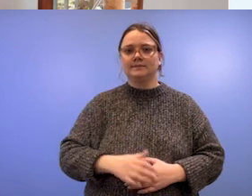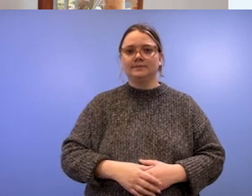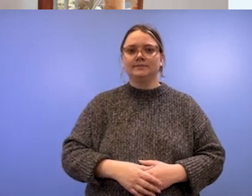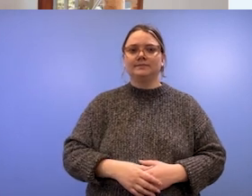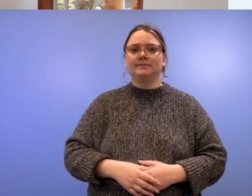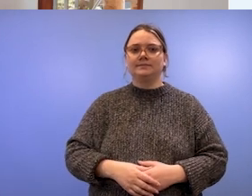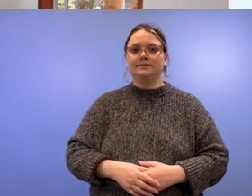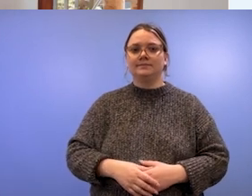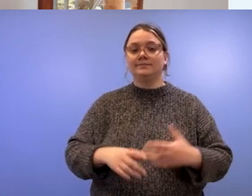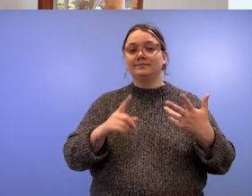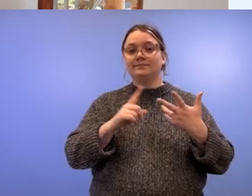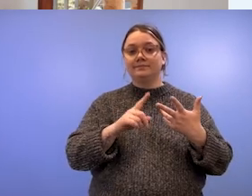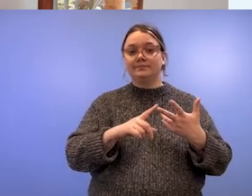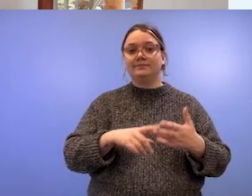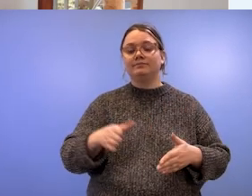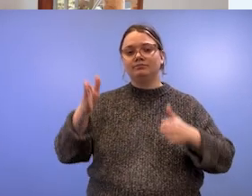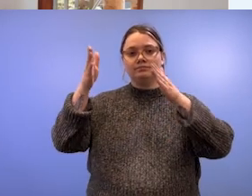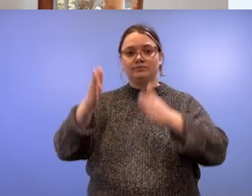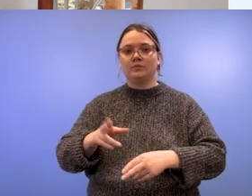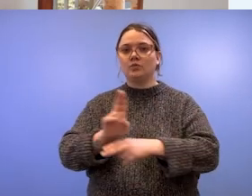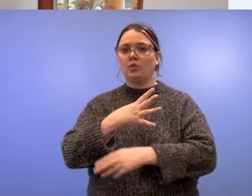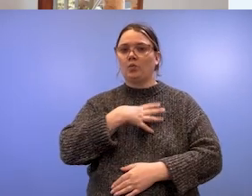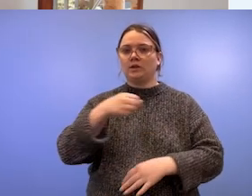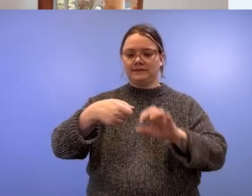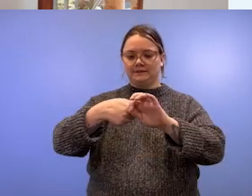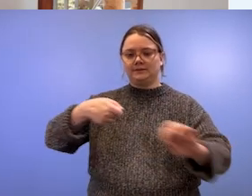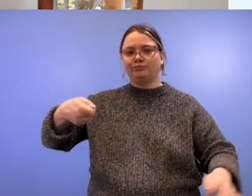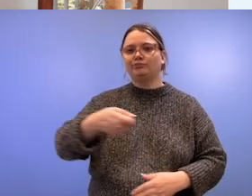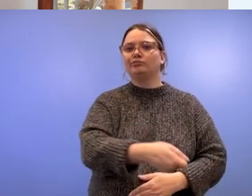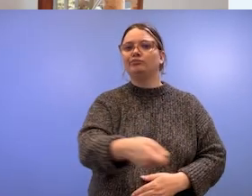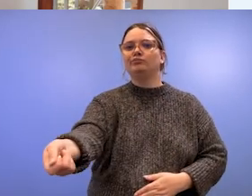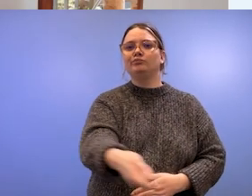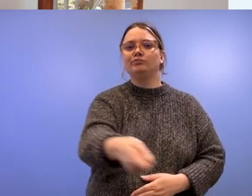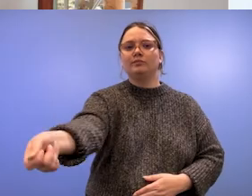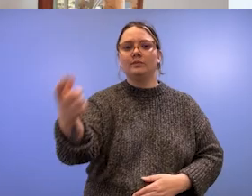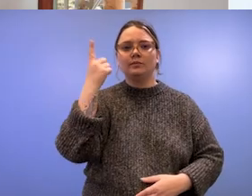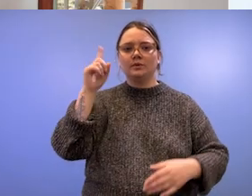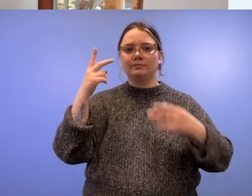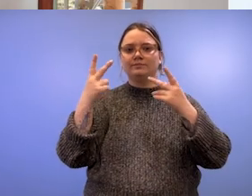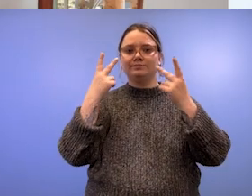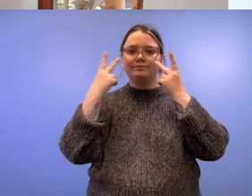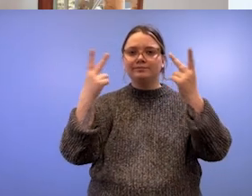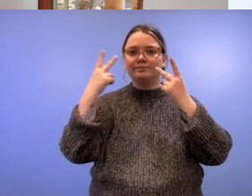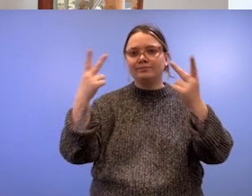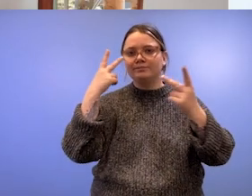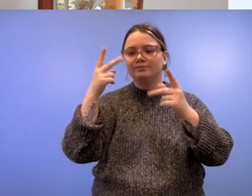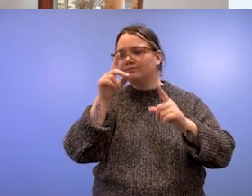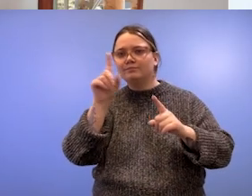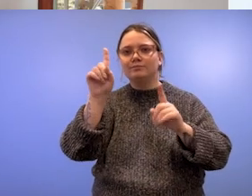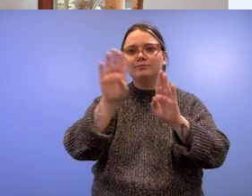and then the third person the third. Picture is of a individual using a white cane for vision loss to